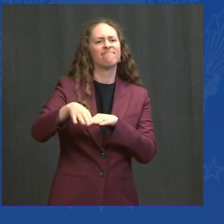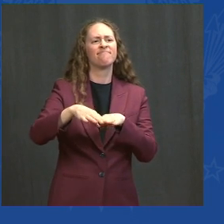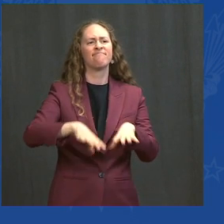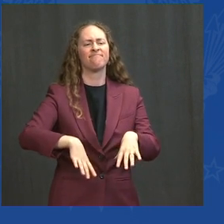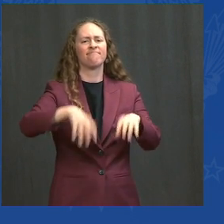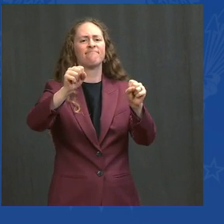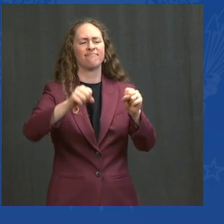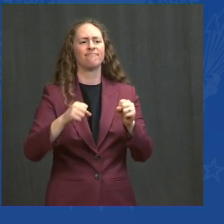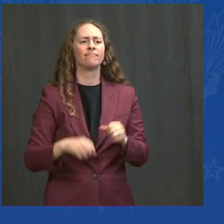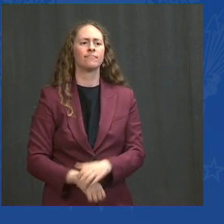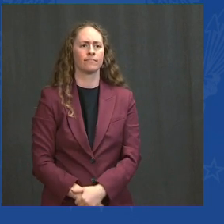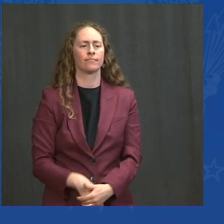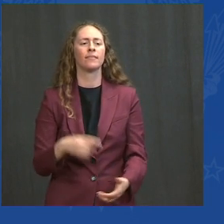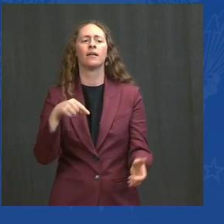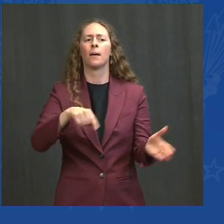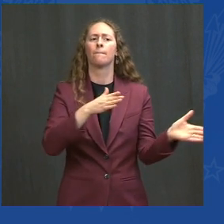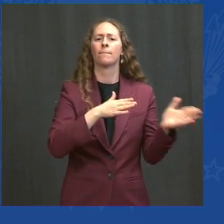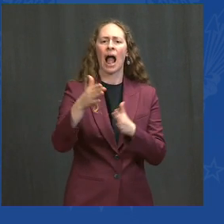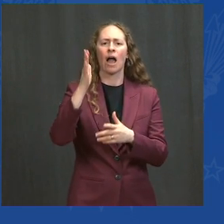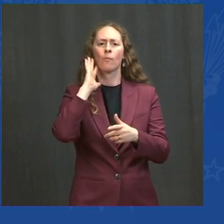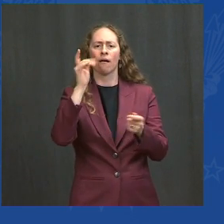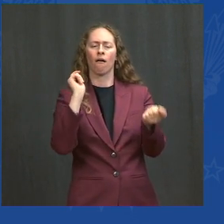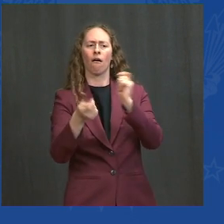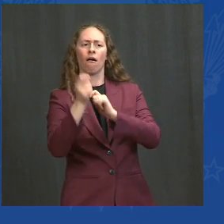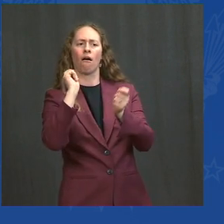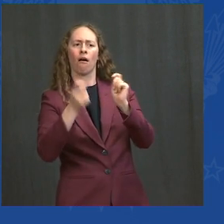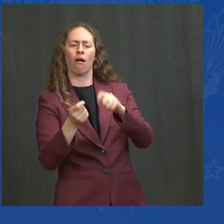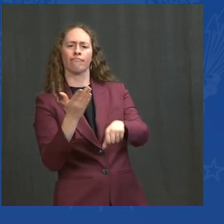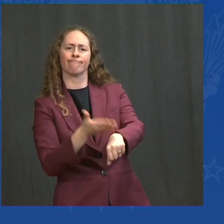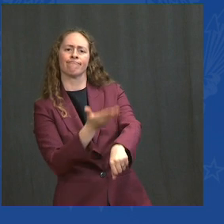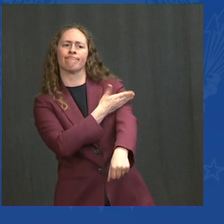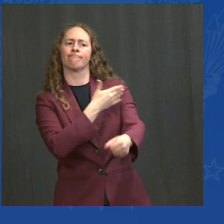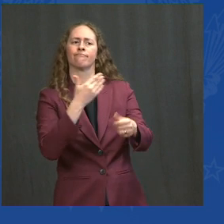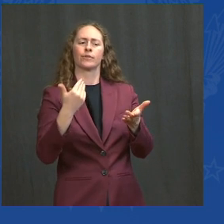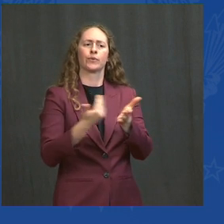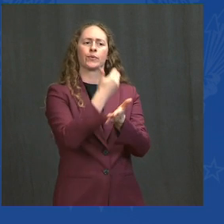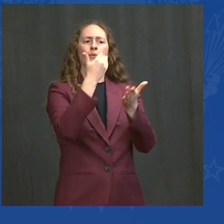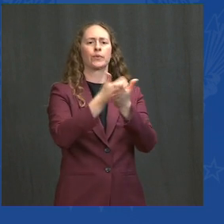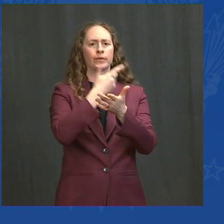to be more energy efficient and resilient to -- and resistant to extreme weather;